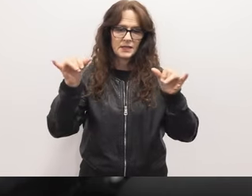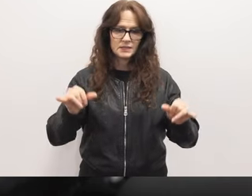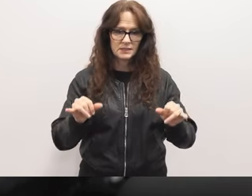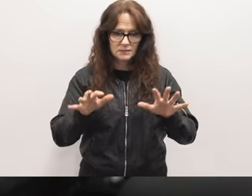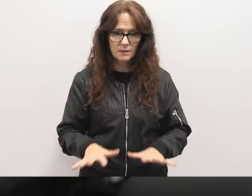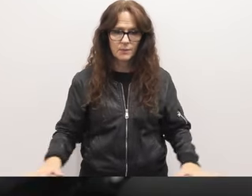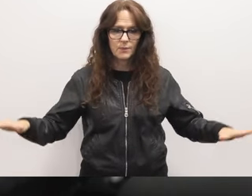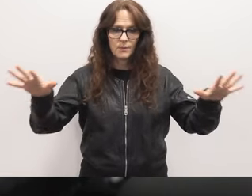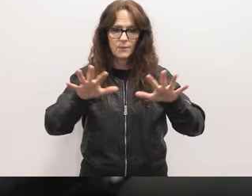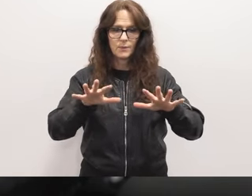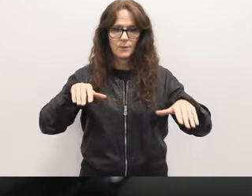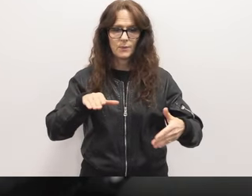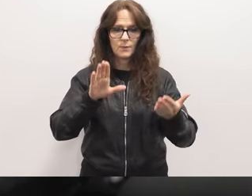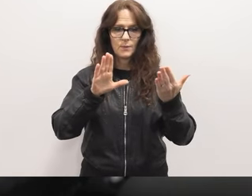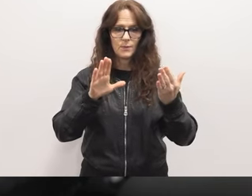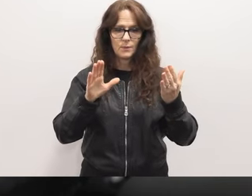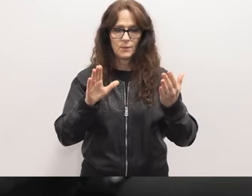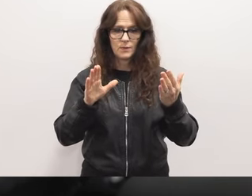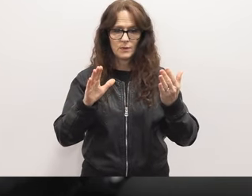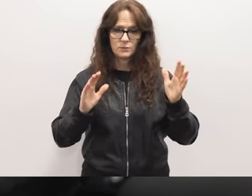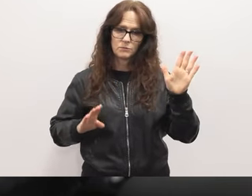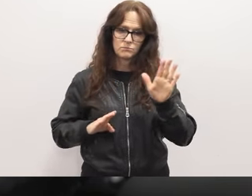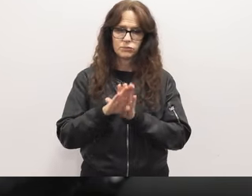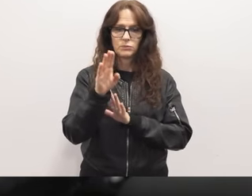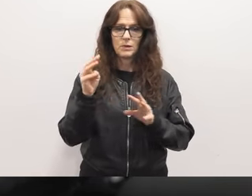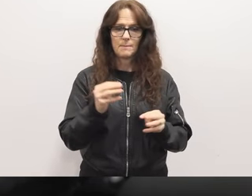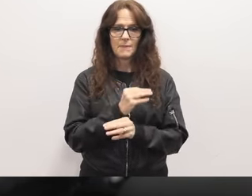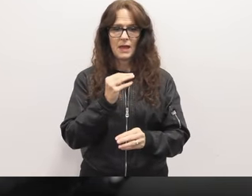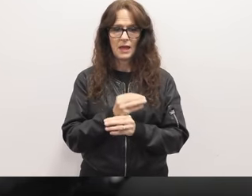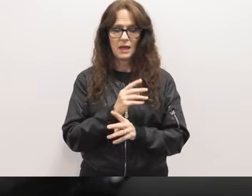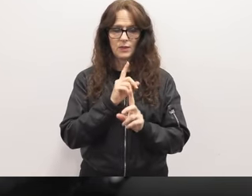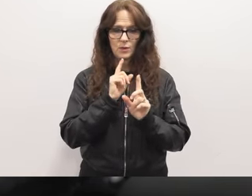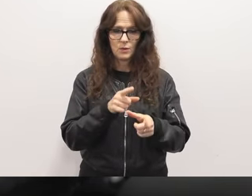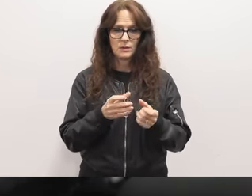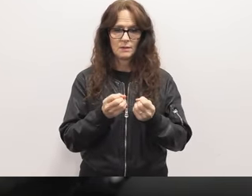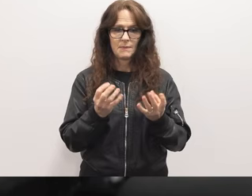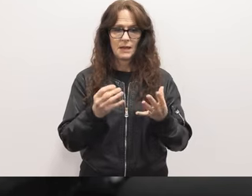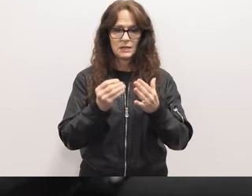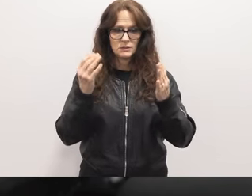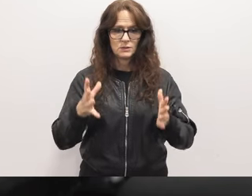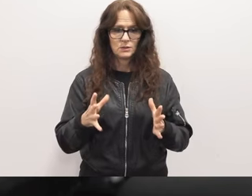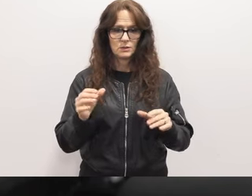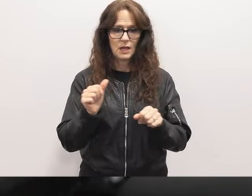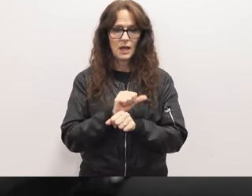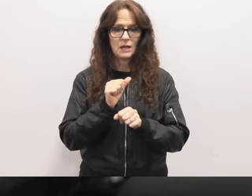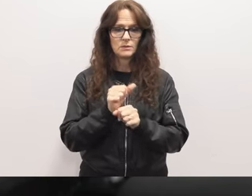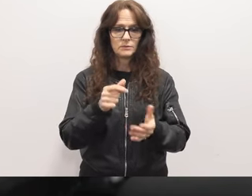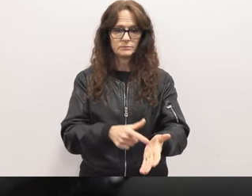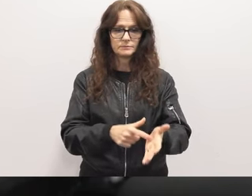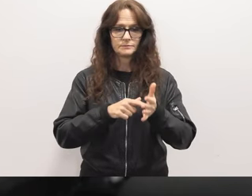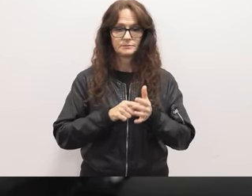to accelerate math that results in many students meeting that algebra requirement by eighth grade.